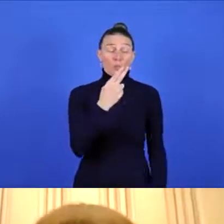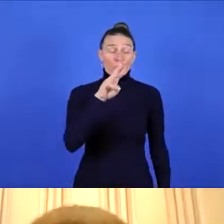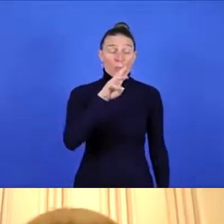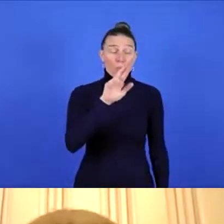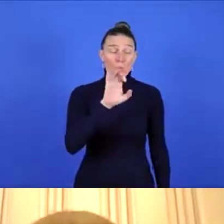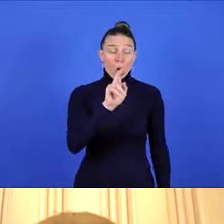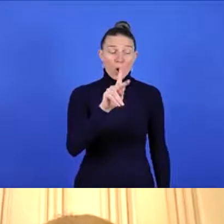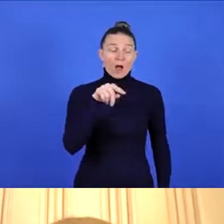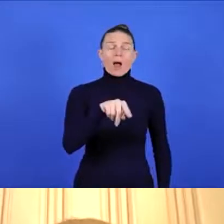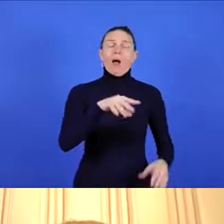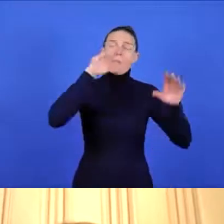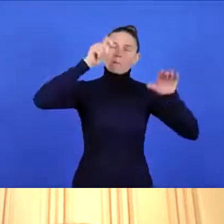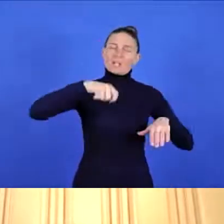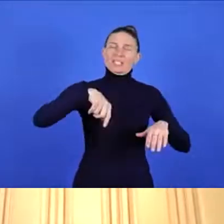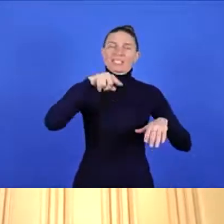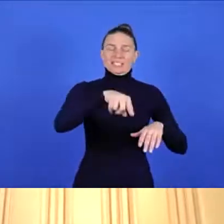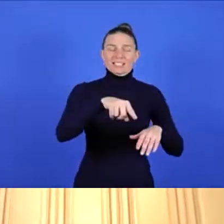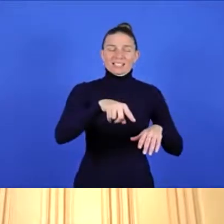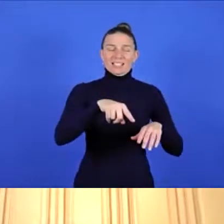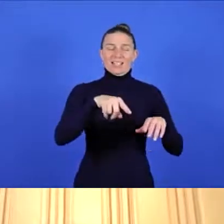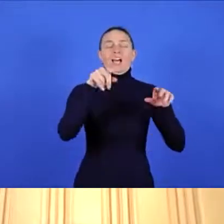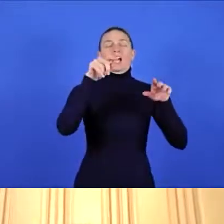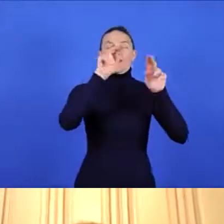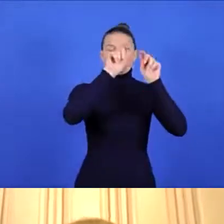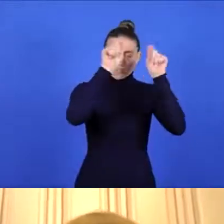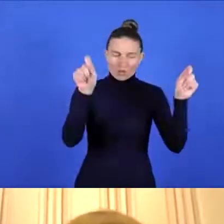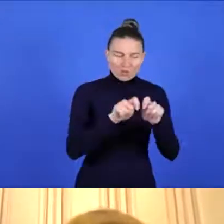. The last speaker will be Dr. Ruth Warick